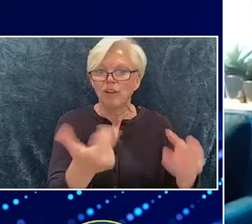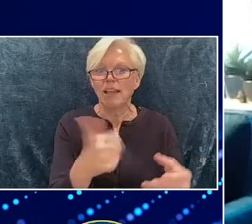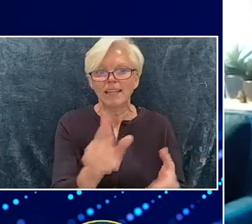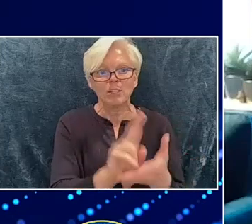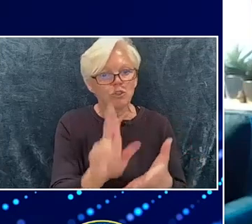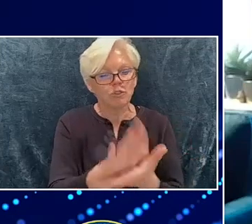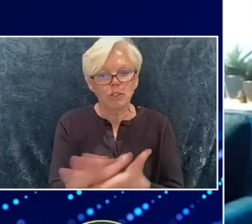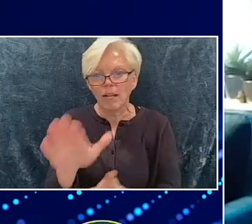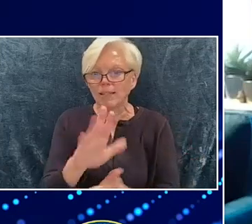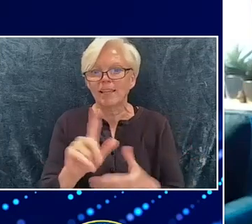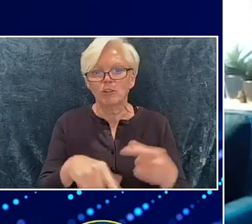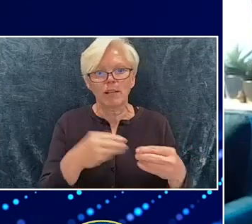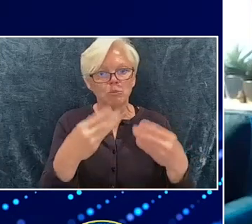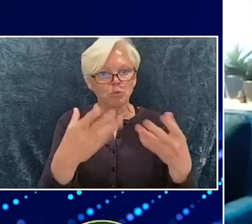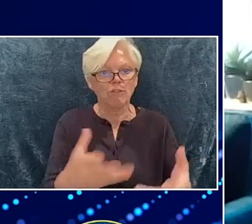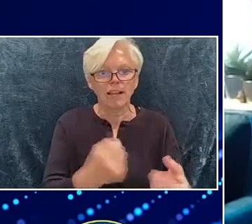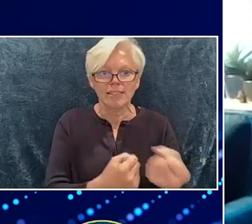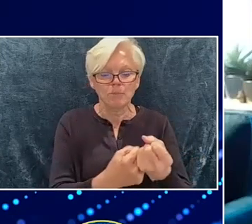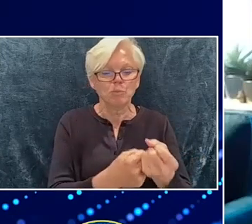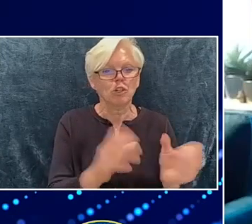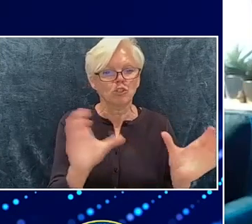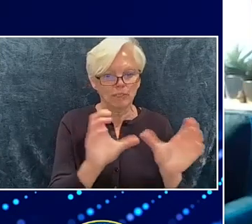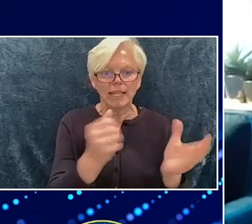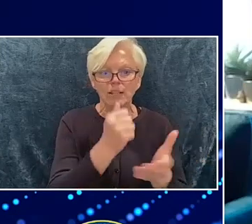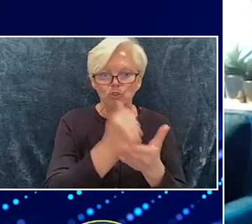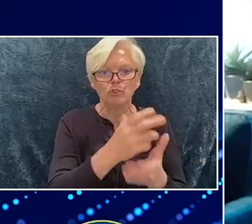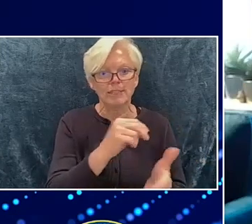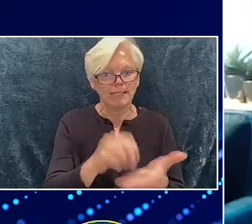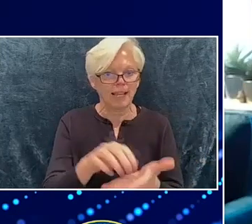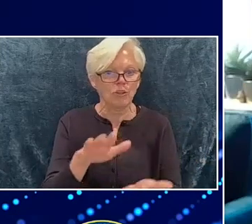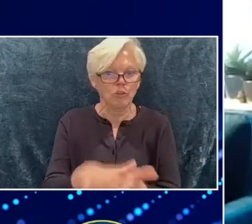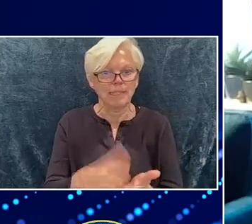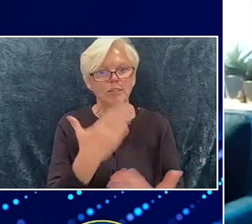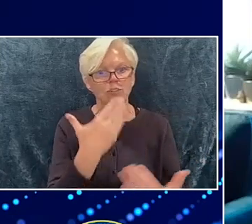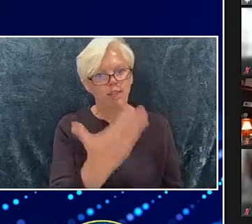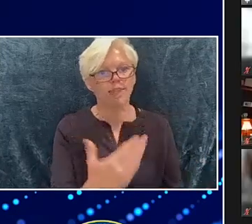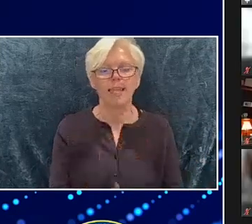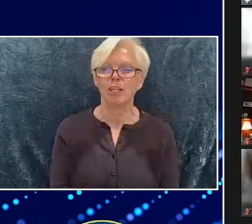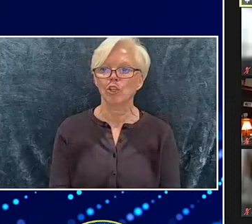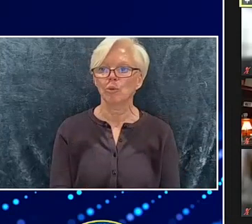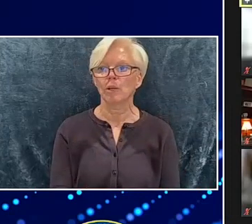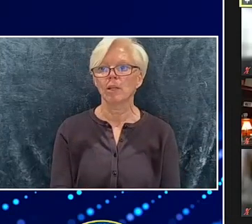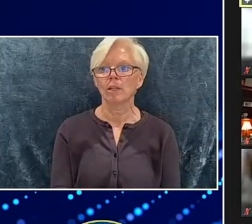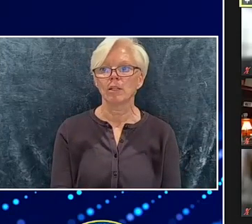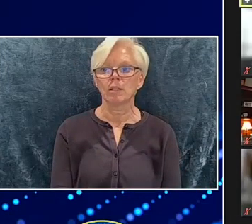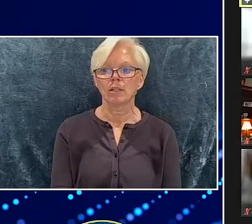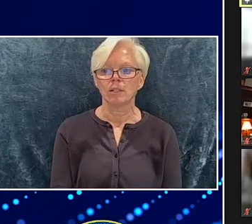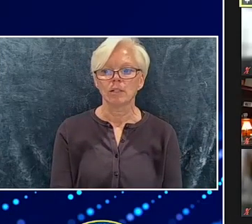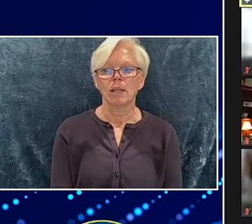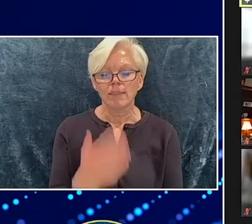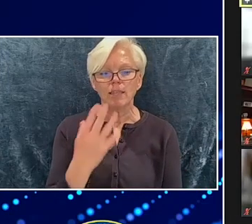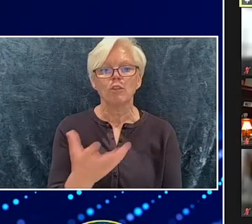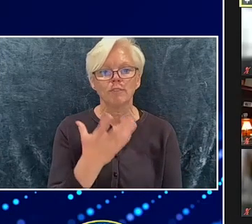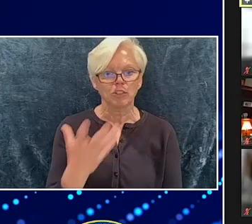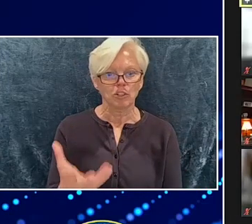supporting credentials and documentation. Thank you. Thank you very much for your comments, Stacia. We appreciate it.